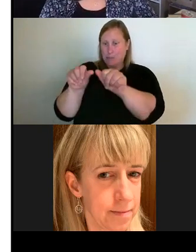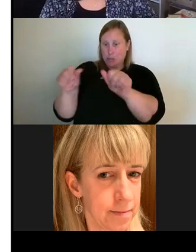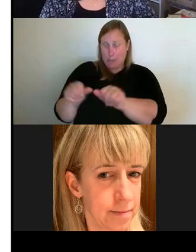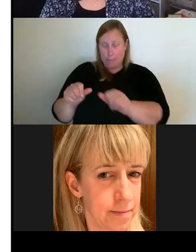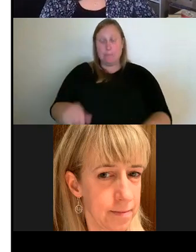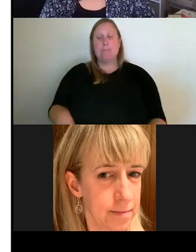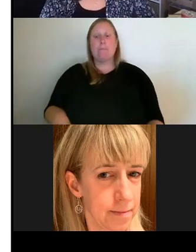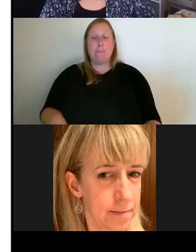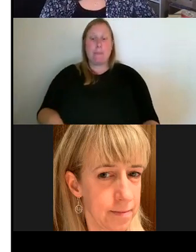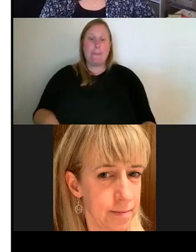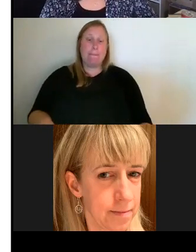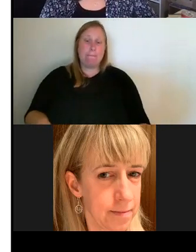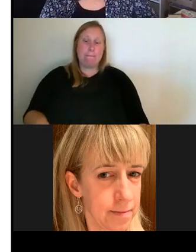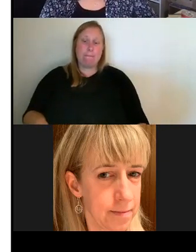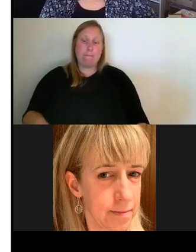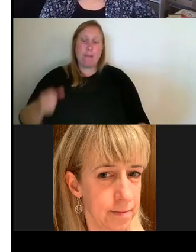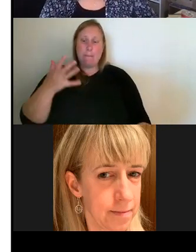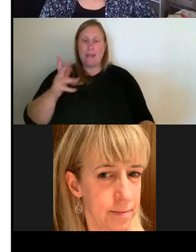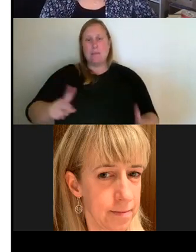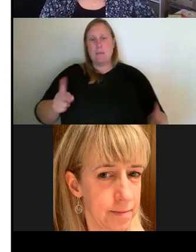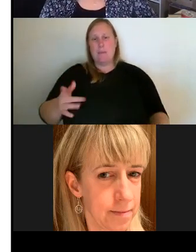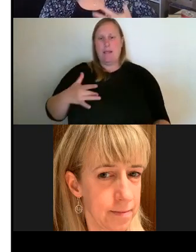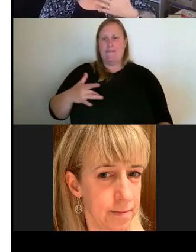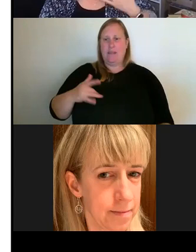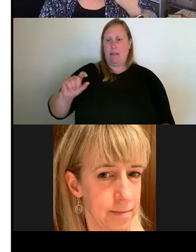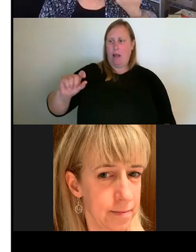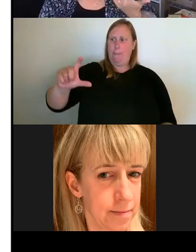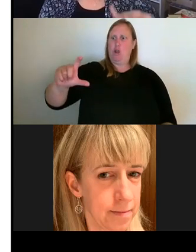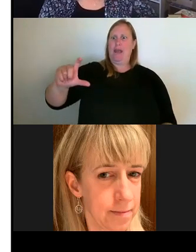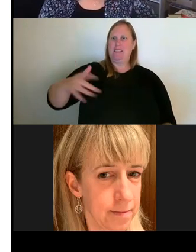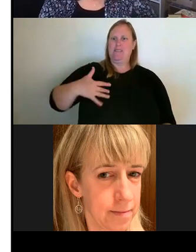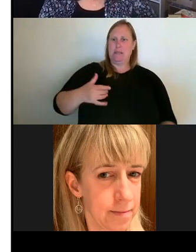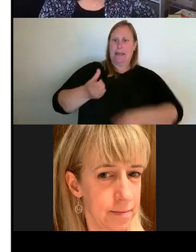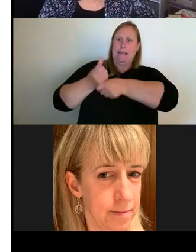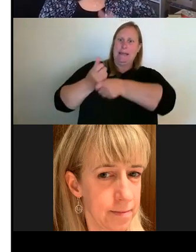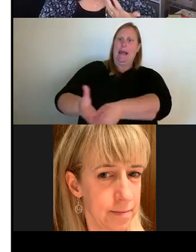Many people often says to me upper case is yelling so there is the connotation that it might